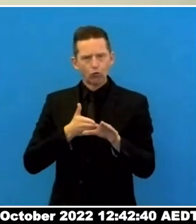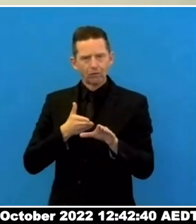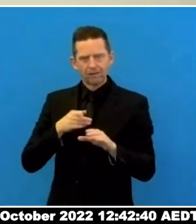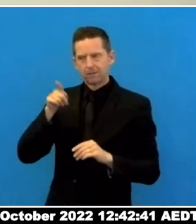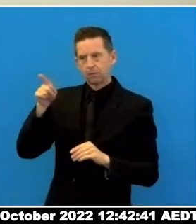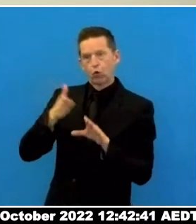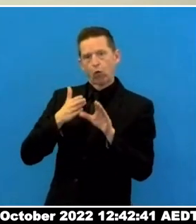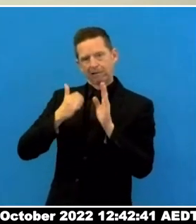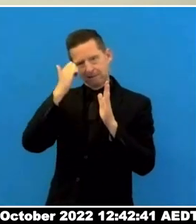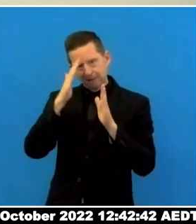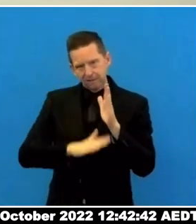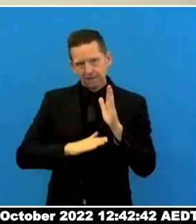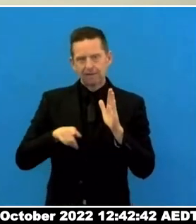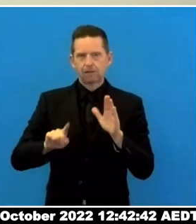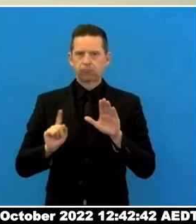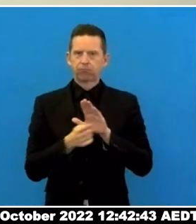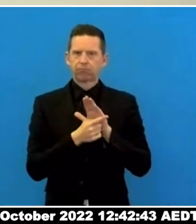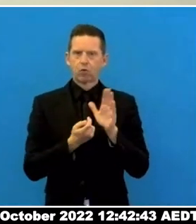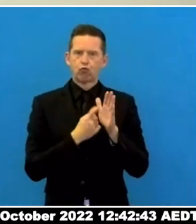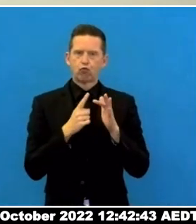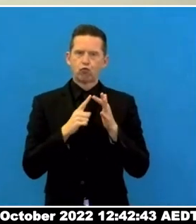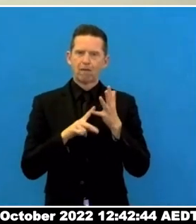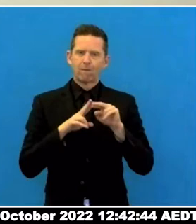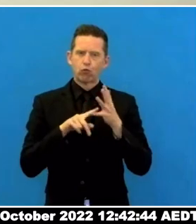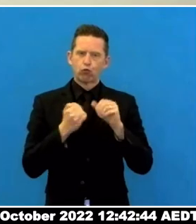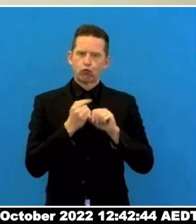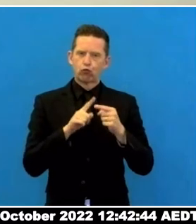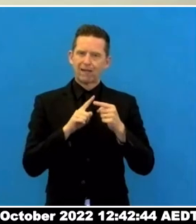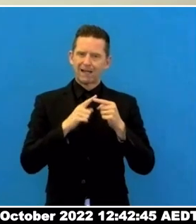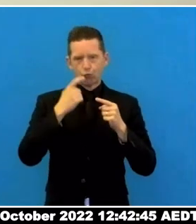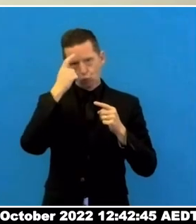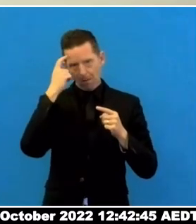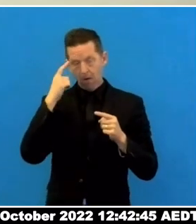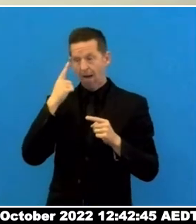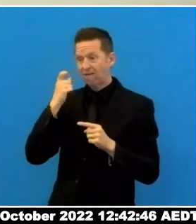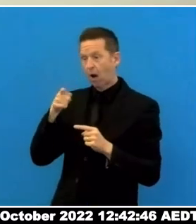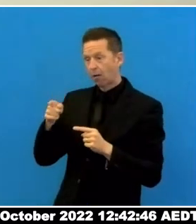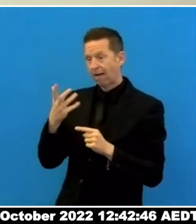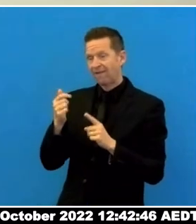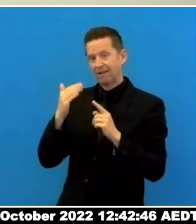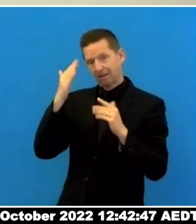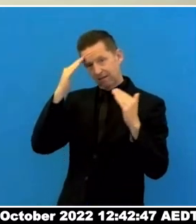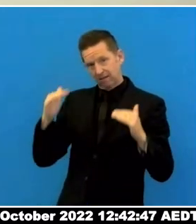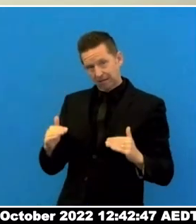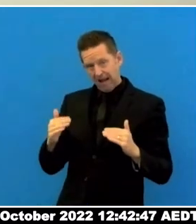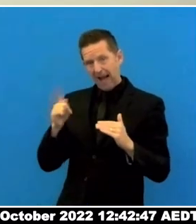understood refugee trauma and then there was a diagnosis of intellectual disability and autism. But that happened much, much later.